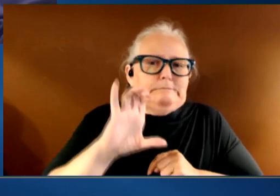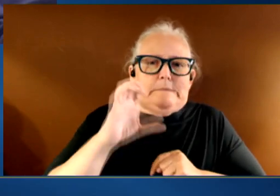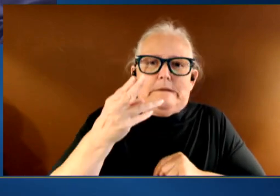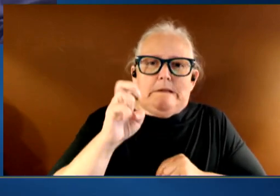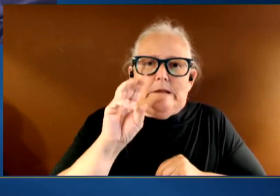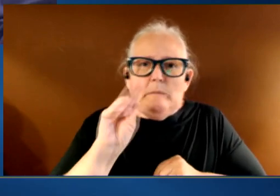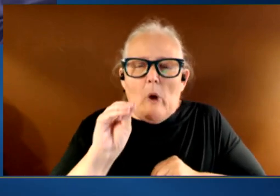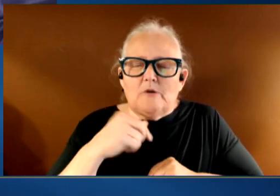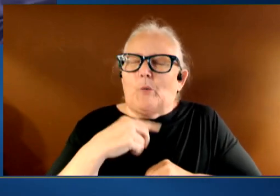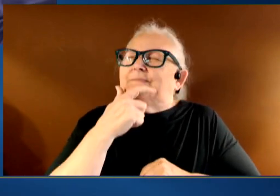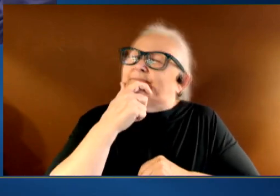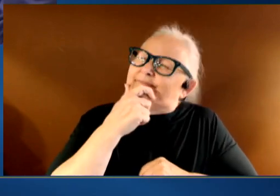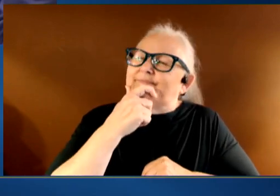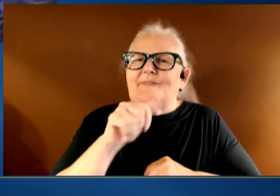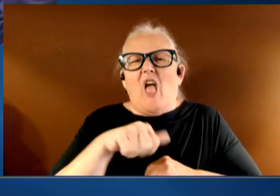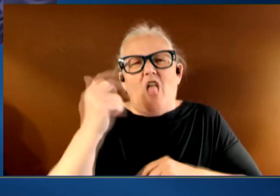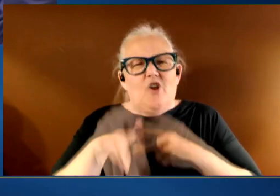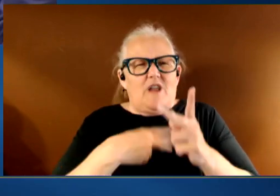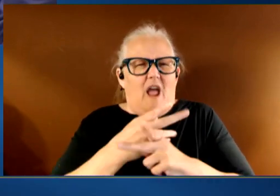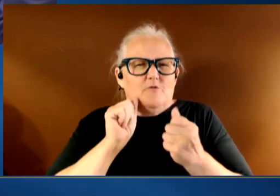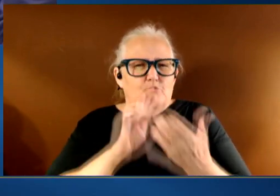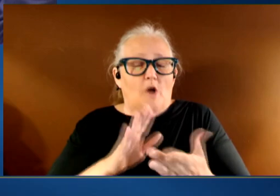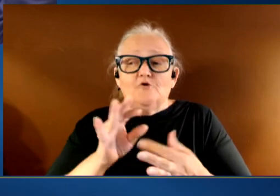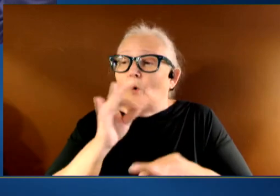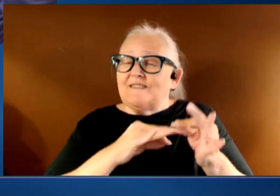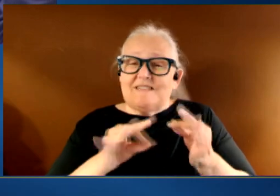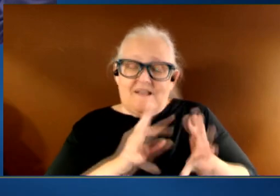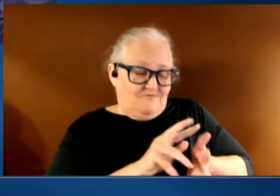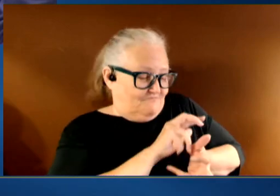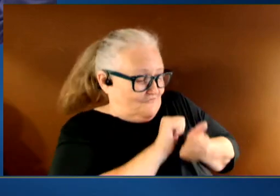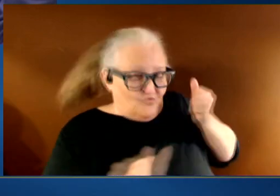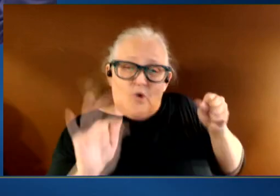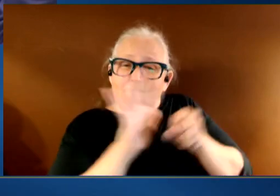And instead of completely wiping out the patient's bone marrow and replacing with that of the donor